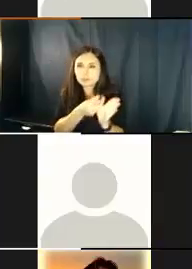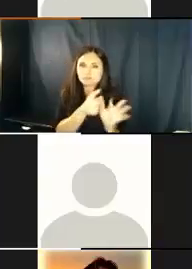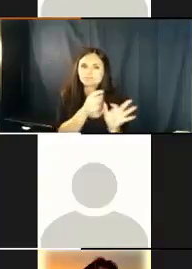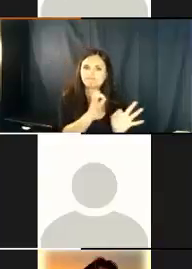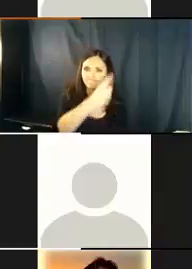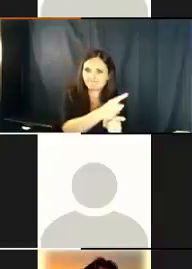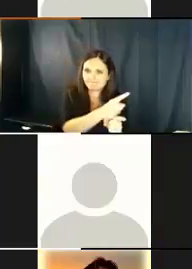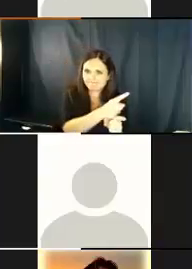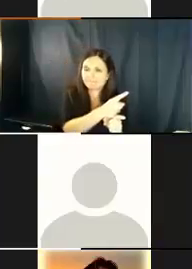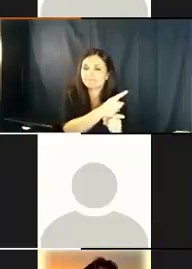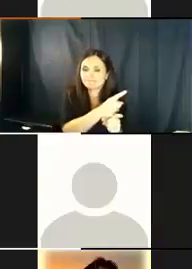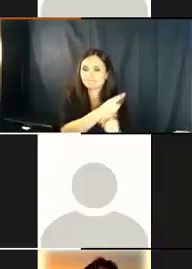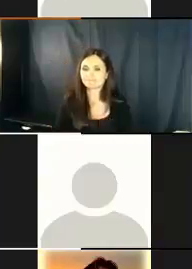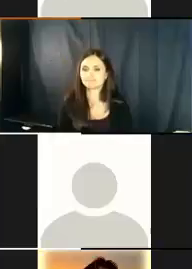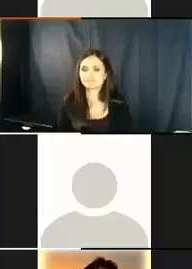Yeah so Pinterest.